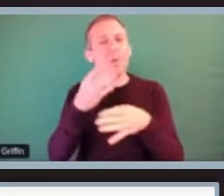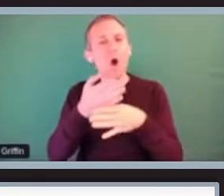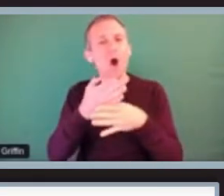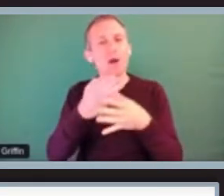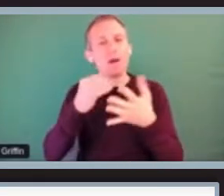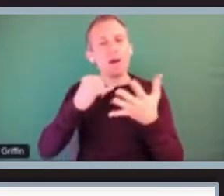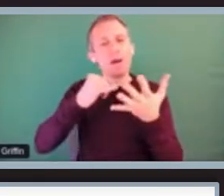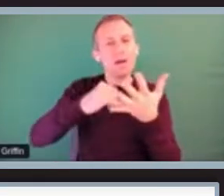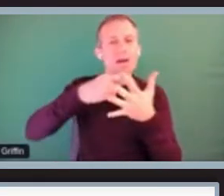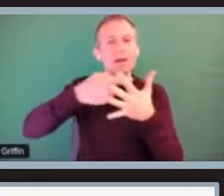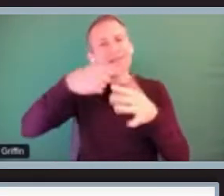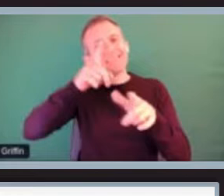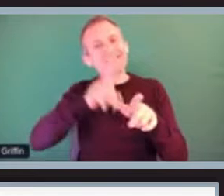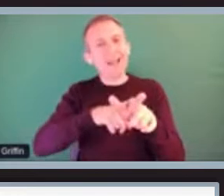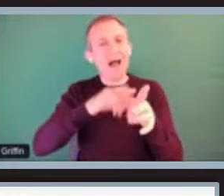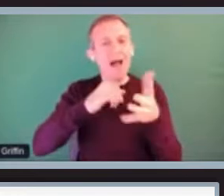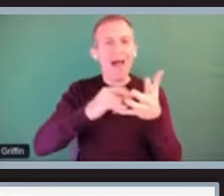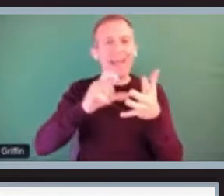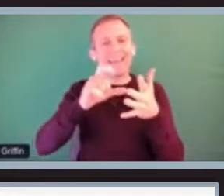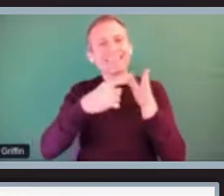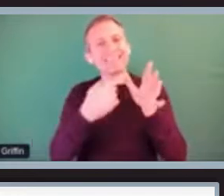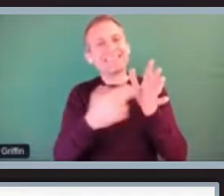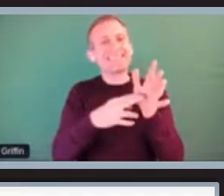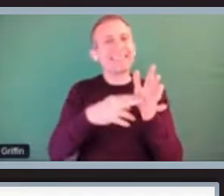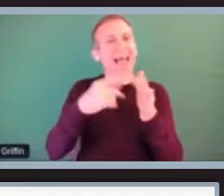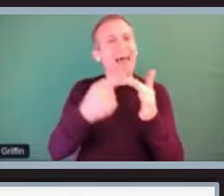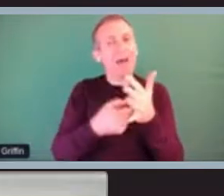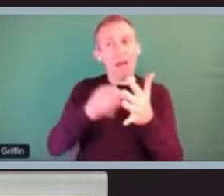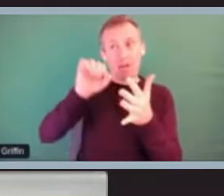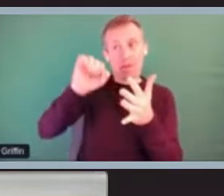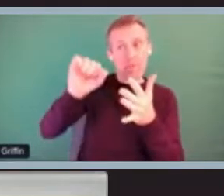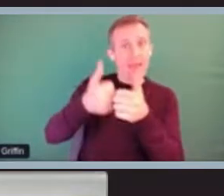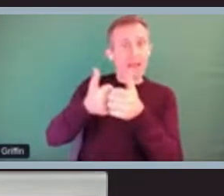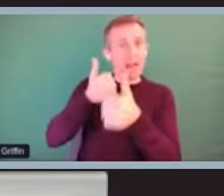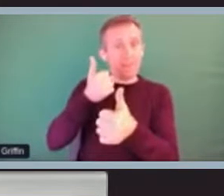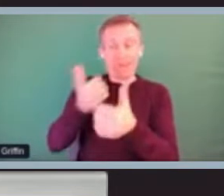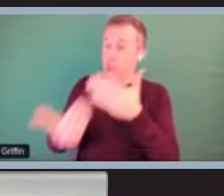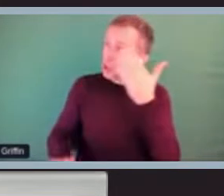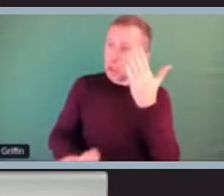had done to create a new brand colour palette that was more accessible.